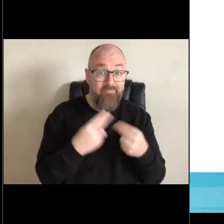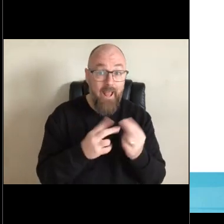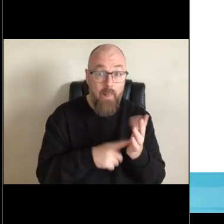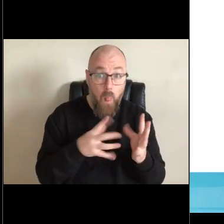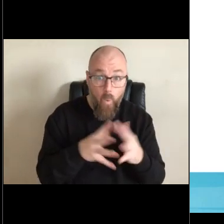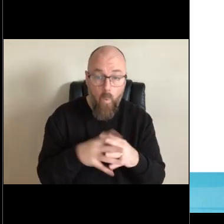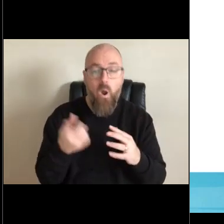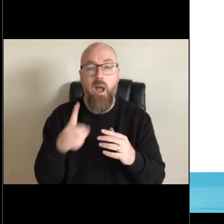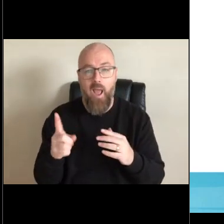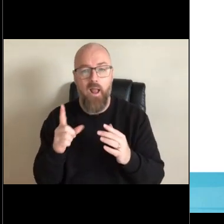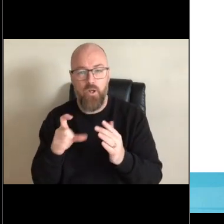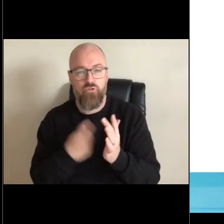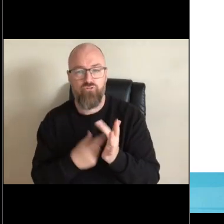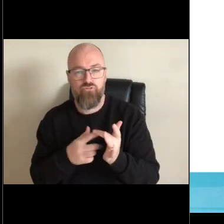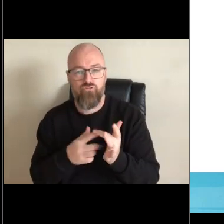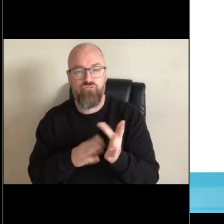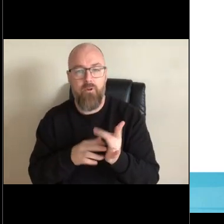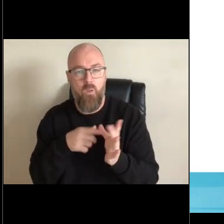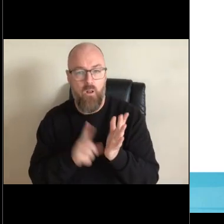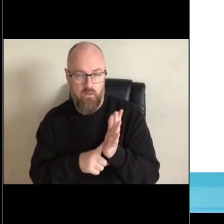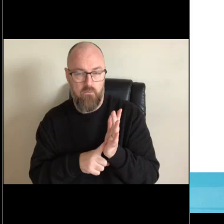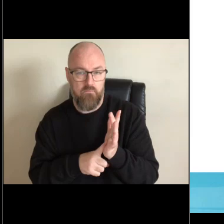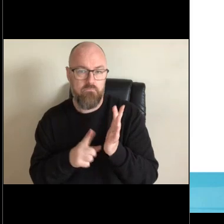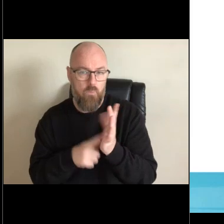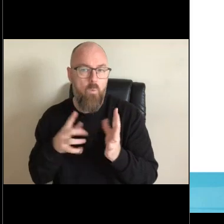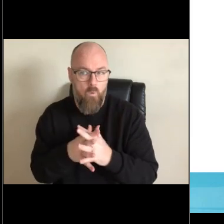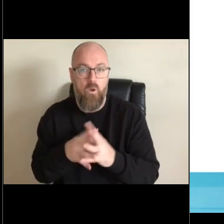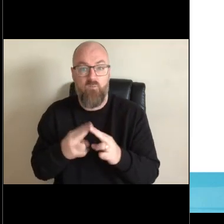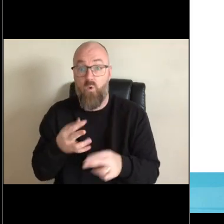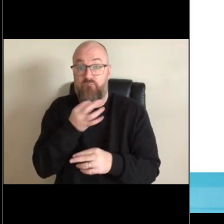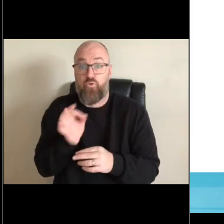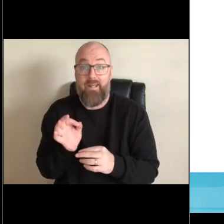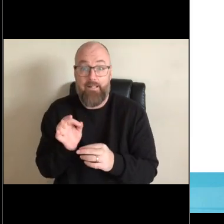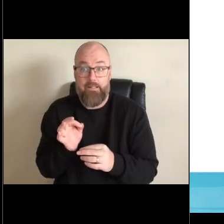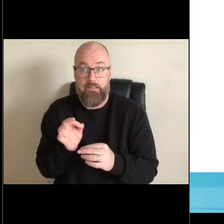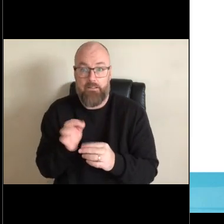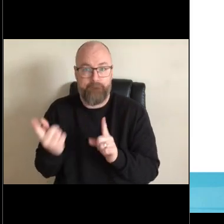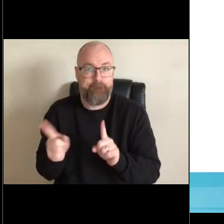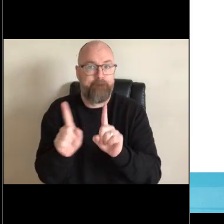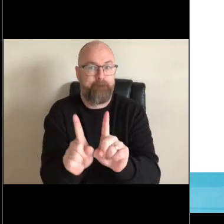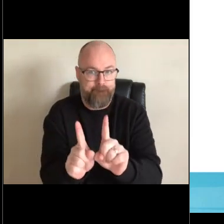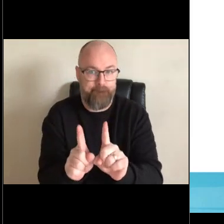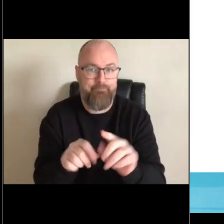free legal assistance to people appearing in court that day um we also do take referrals to um